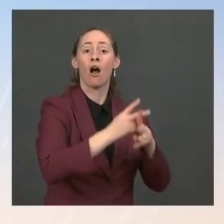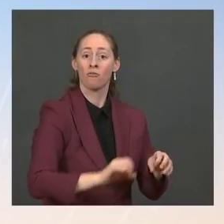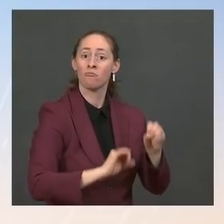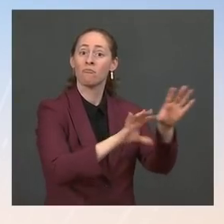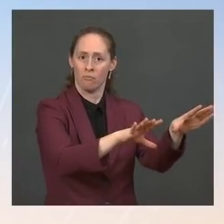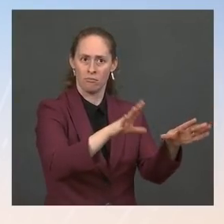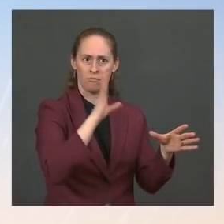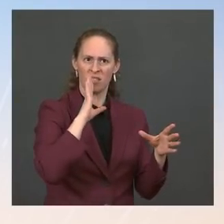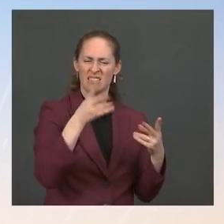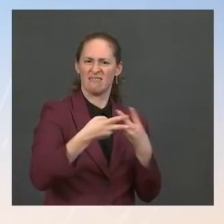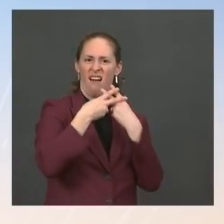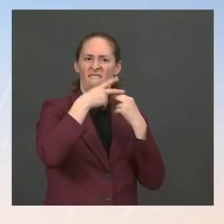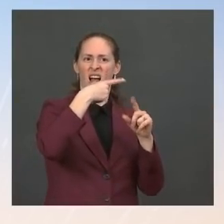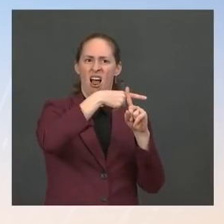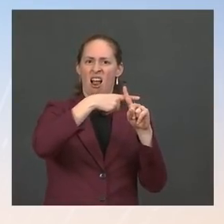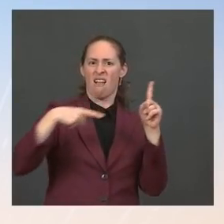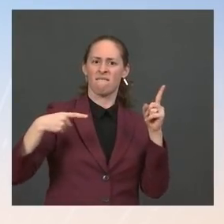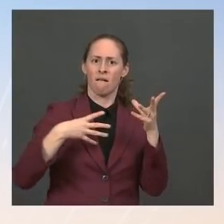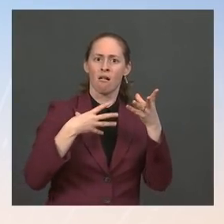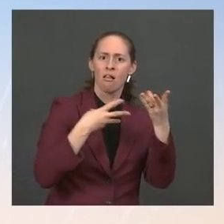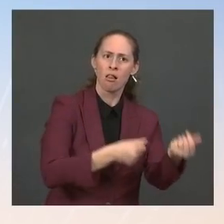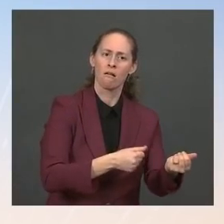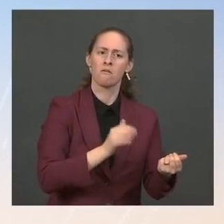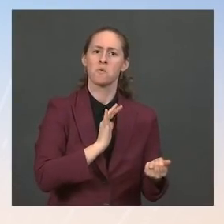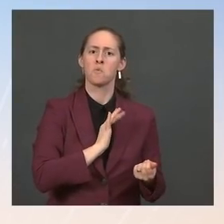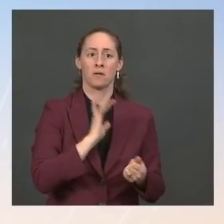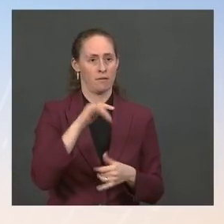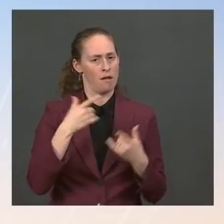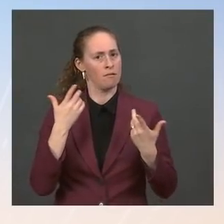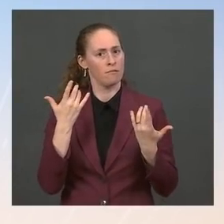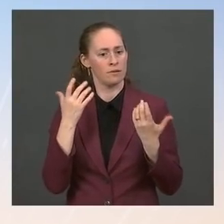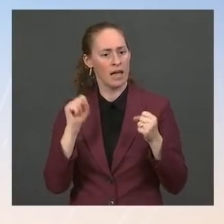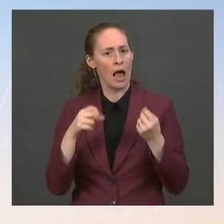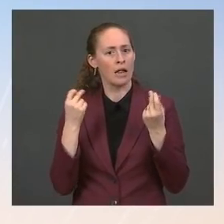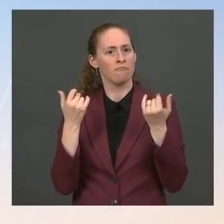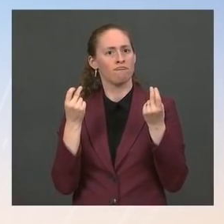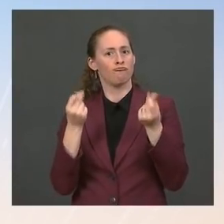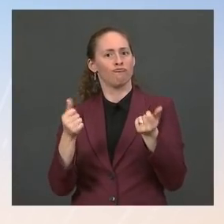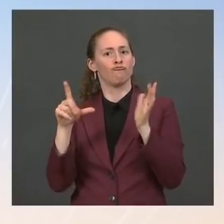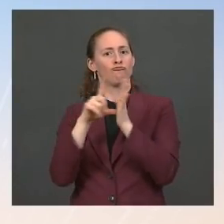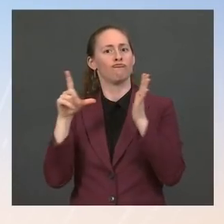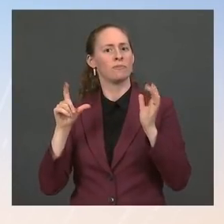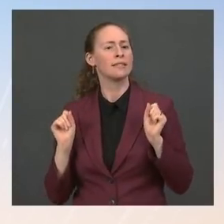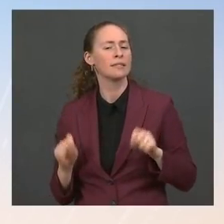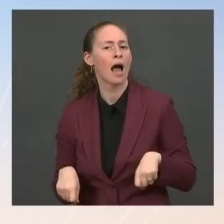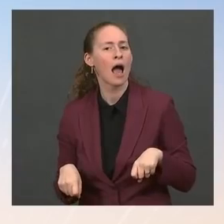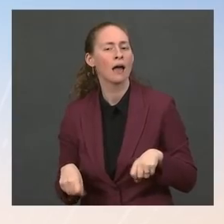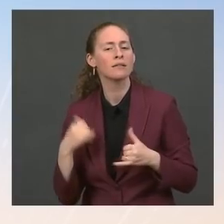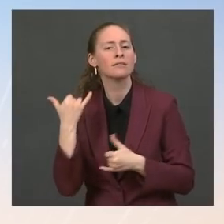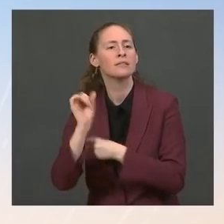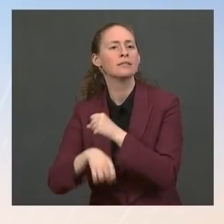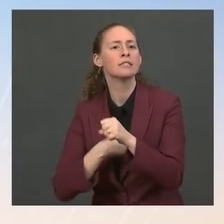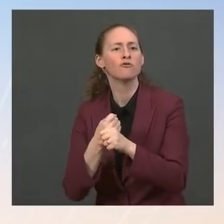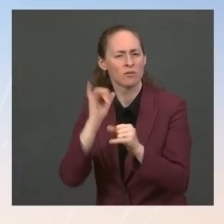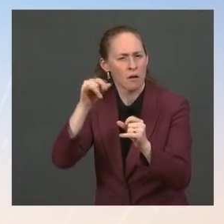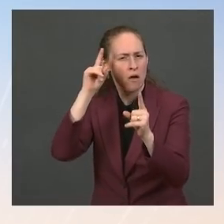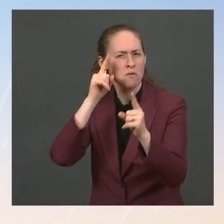we're trying to and focused on lowering costs for Americans. That would be a part of this bill. The Press: And then, I want to ask you about real -- real quick about Ukraine.